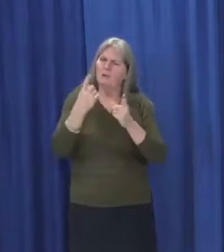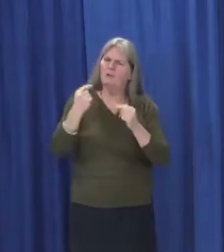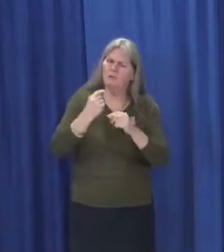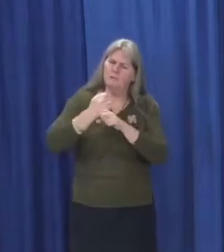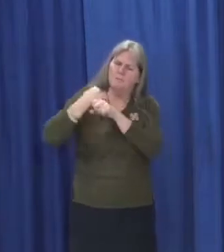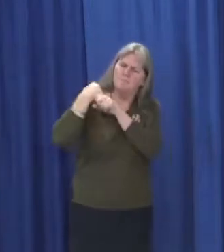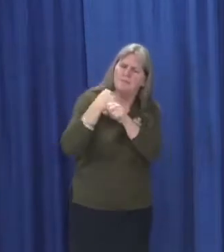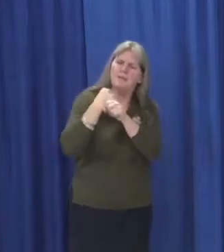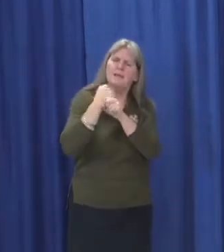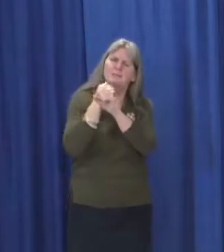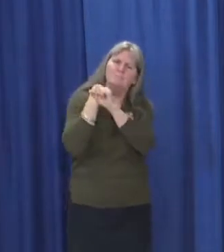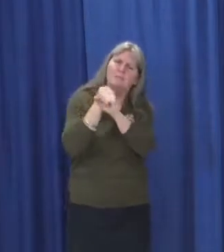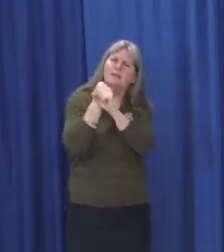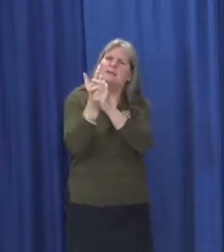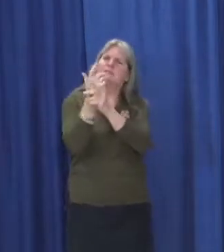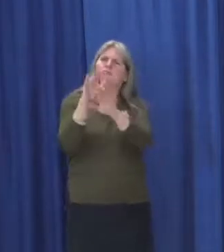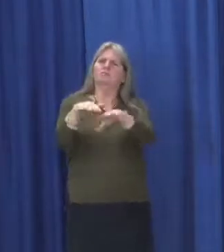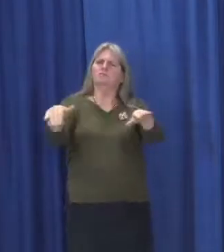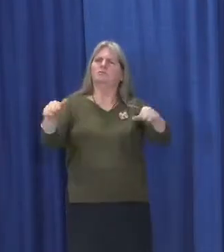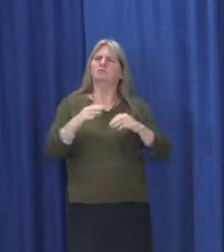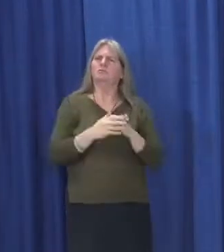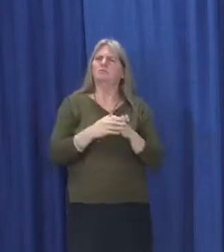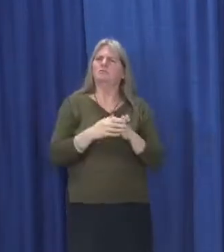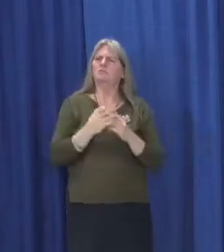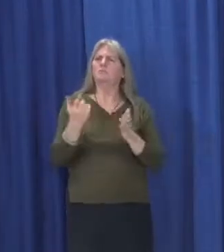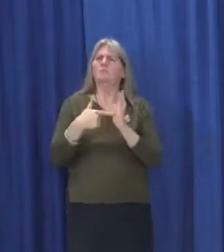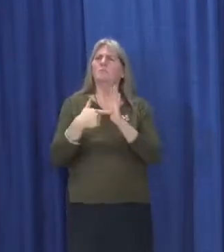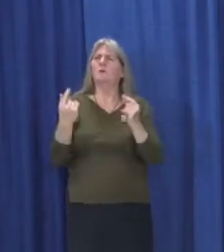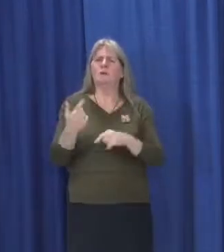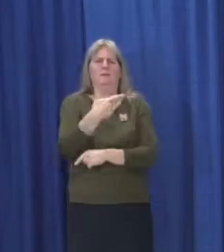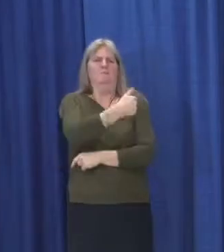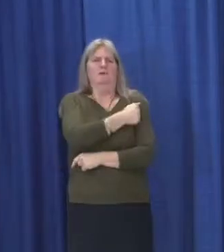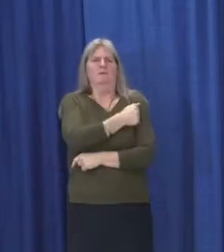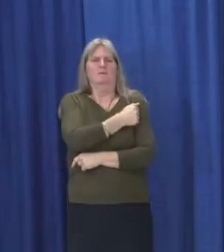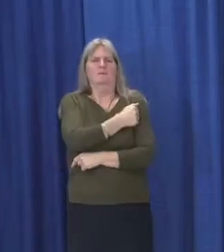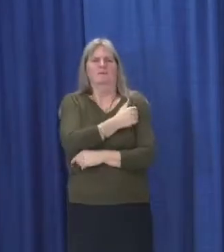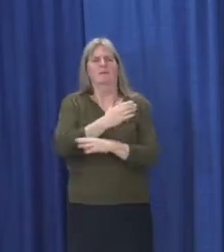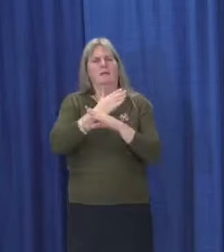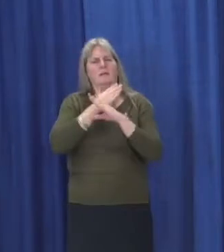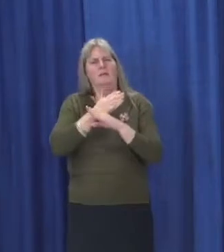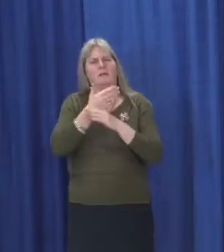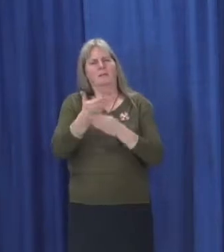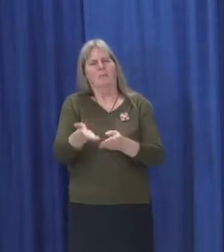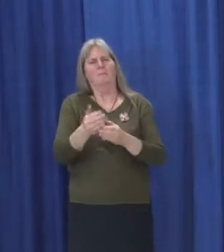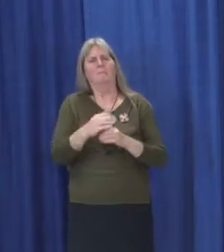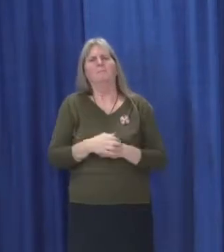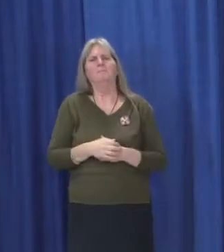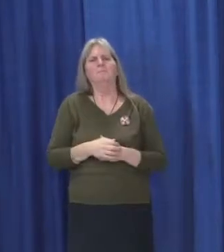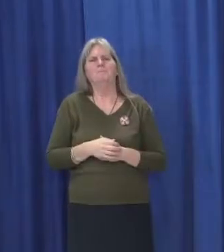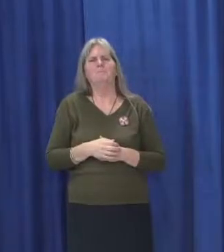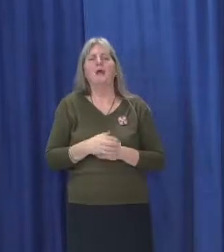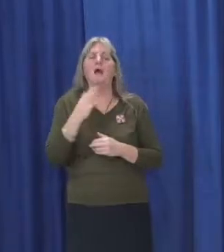children including vaccinations. I know vaccination is a choice